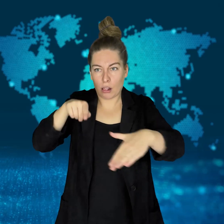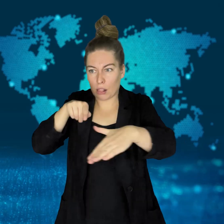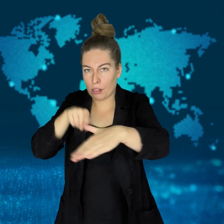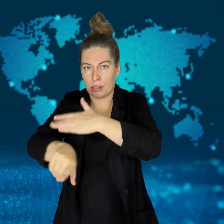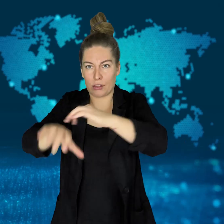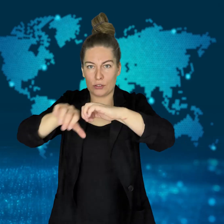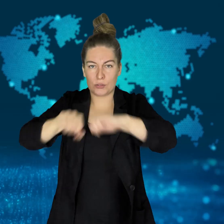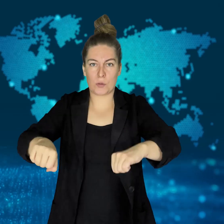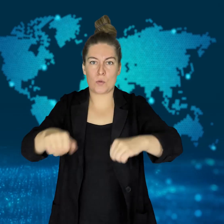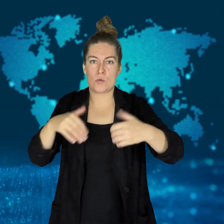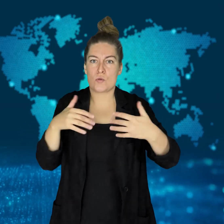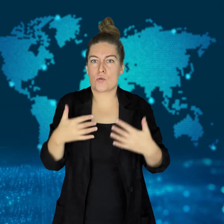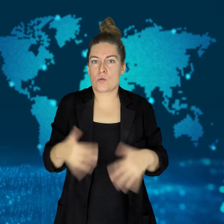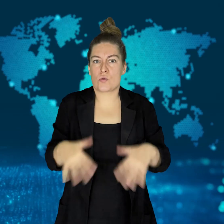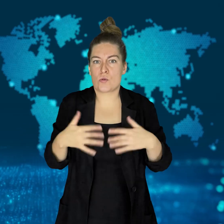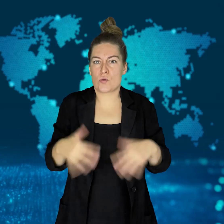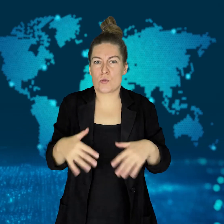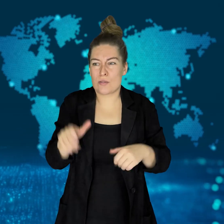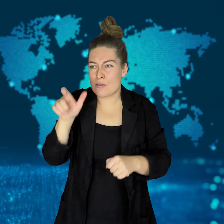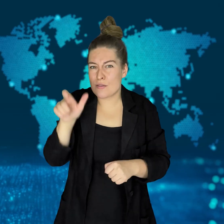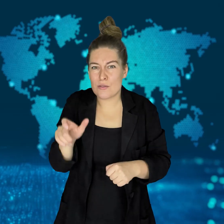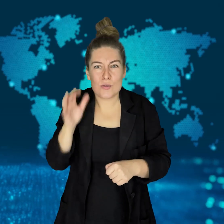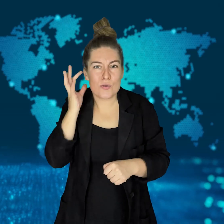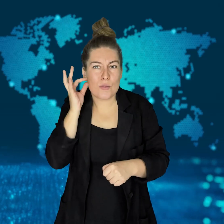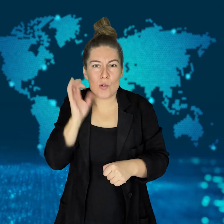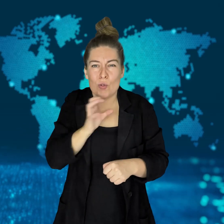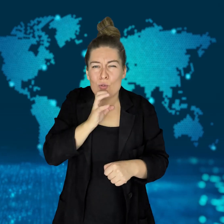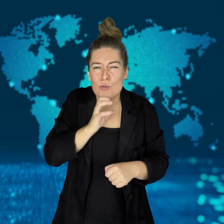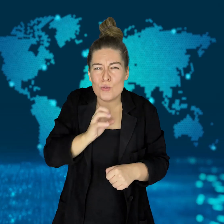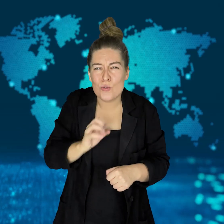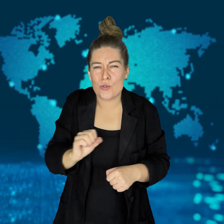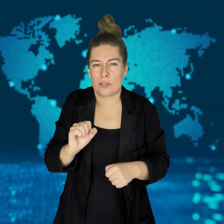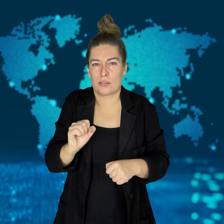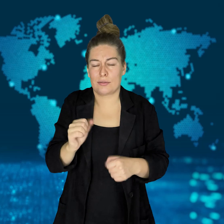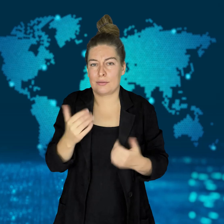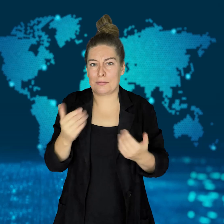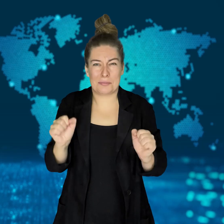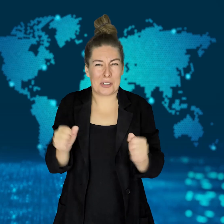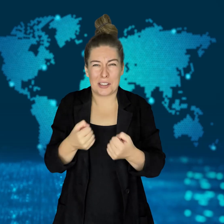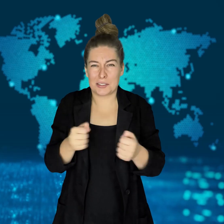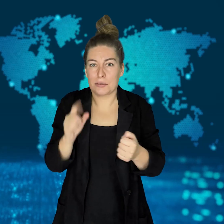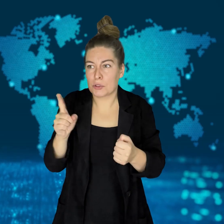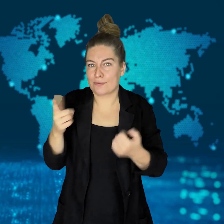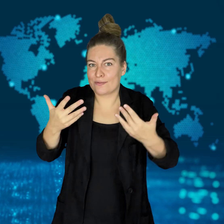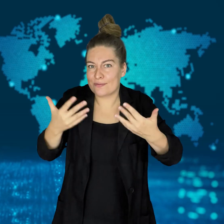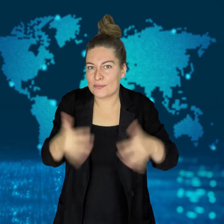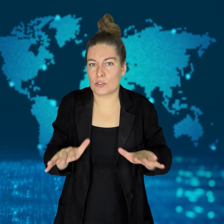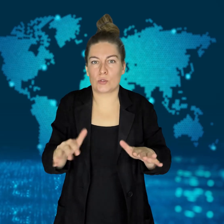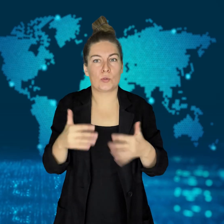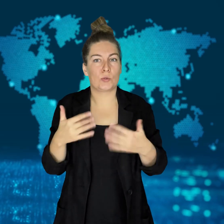"but to attack a very defenseless old lady is beyond belief."